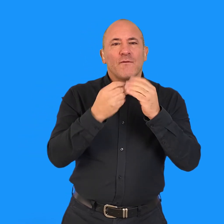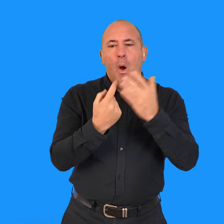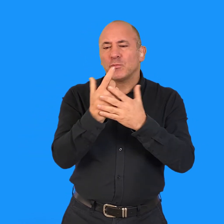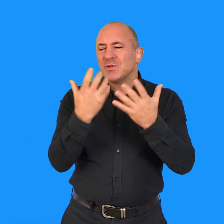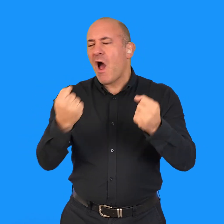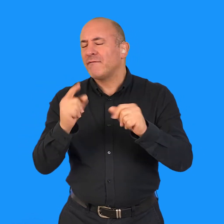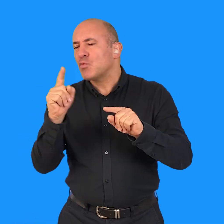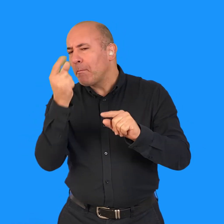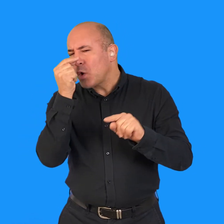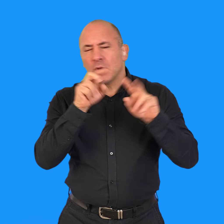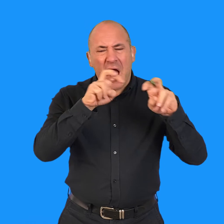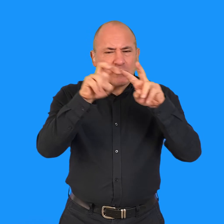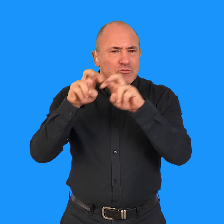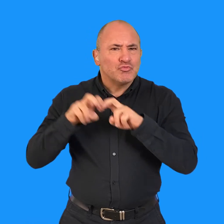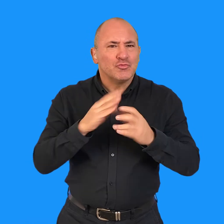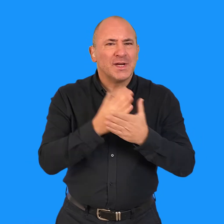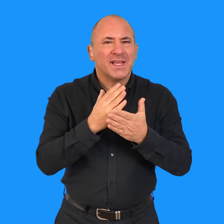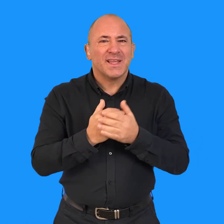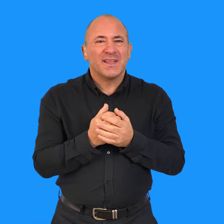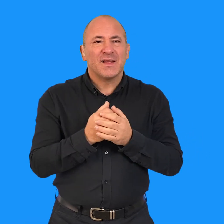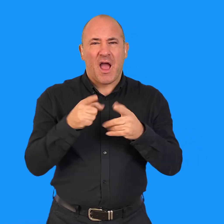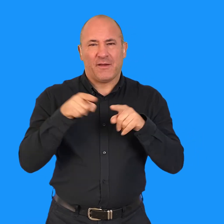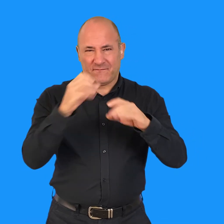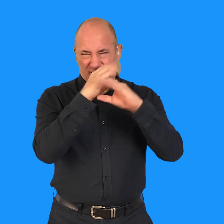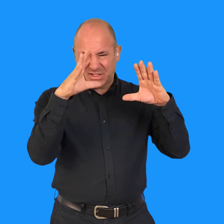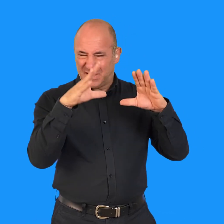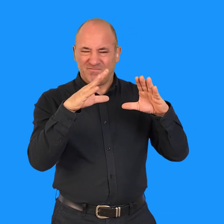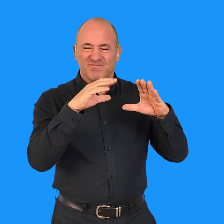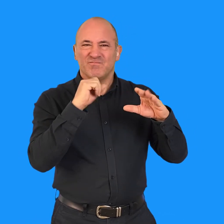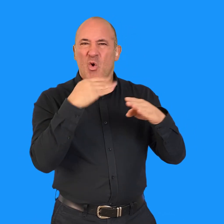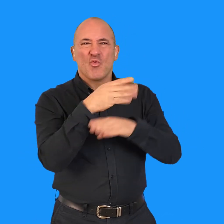If it's not going to work within the vision of the piece, what could an alternative offer be